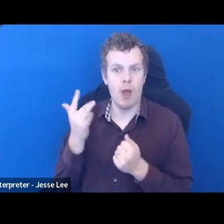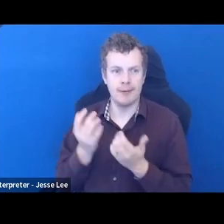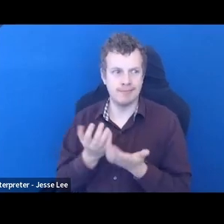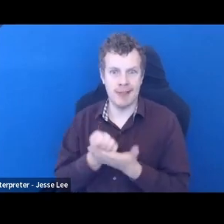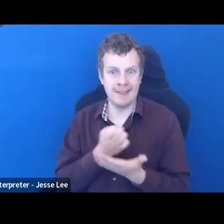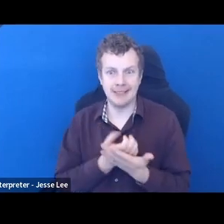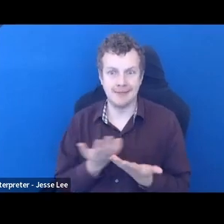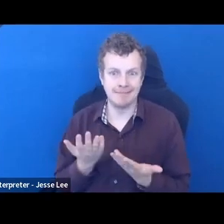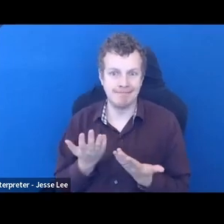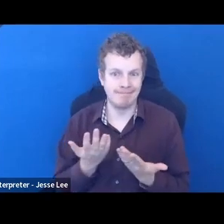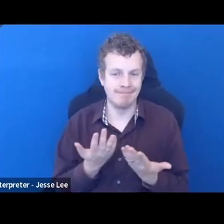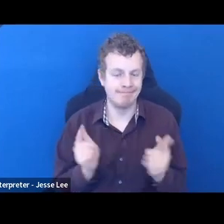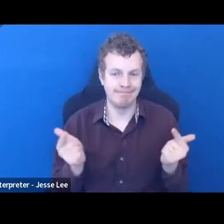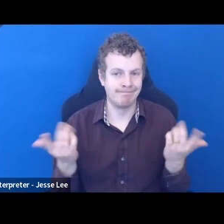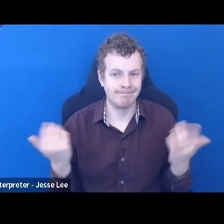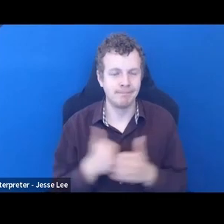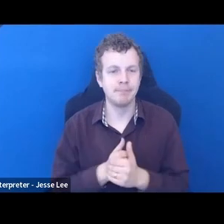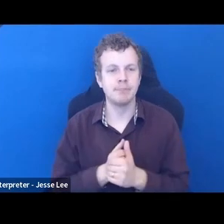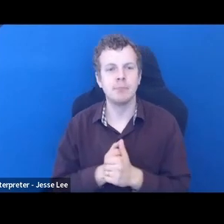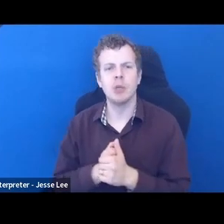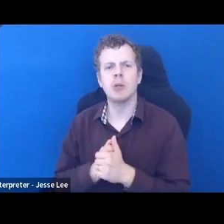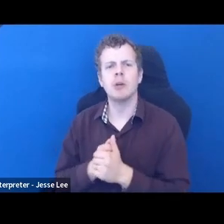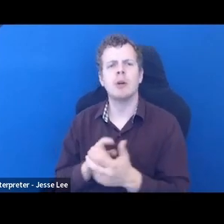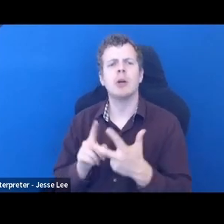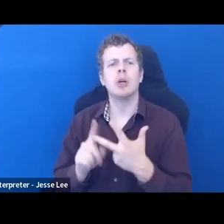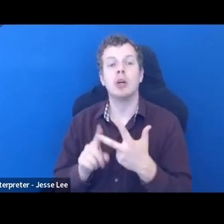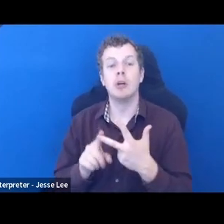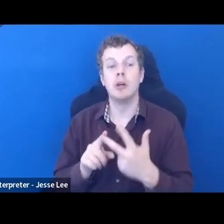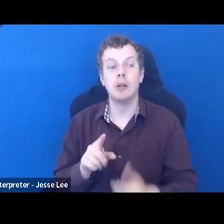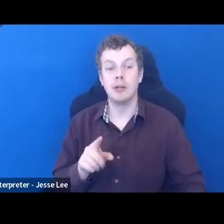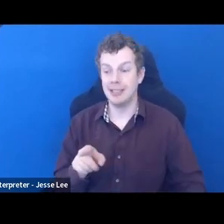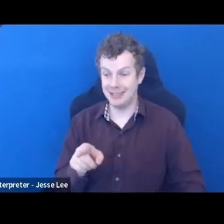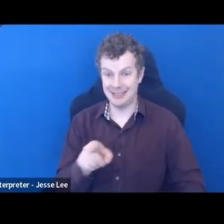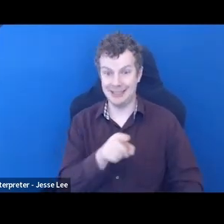The third main theme was available evidence built - builds certainty, excuse me.